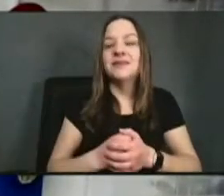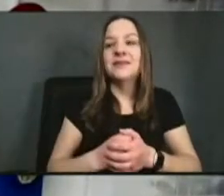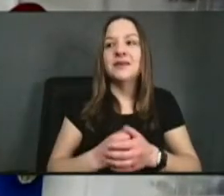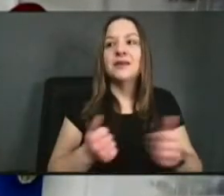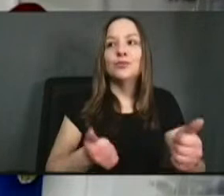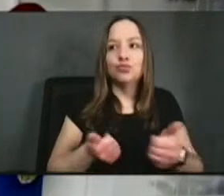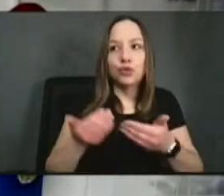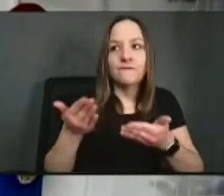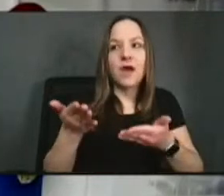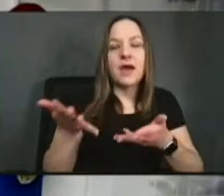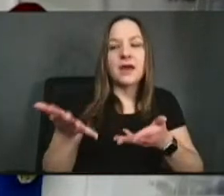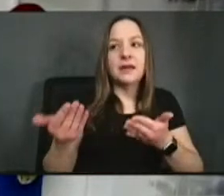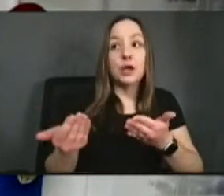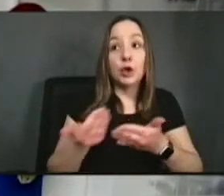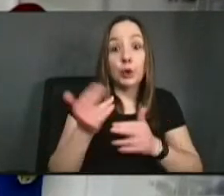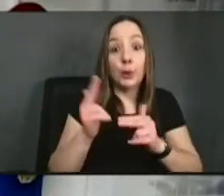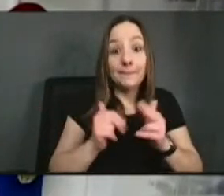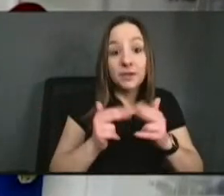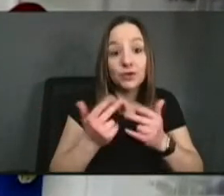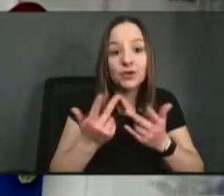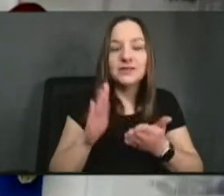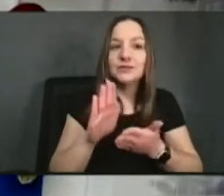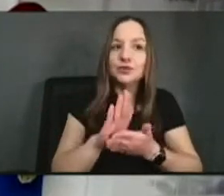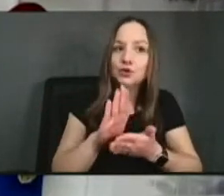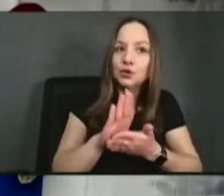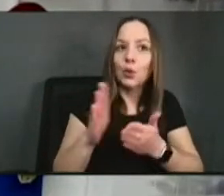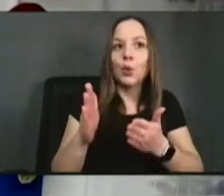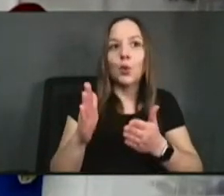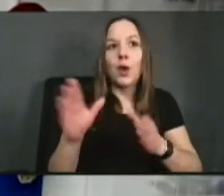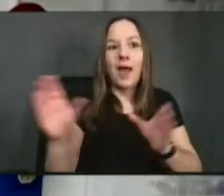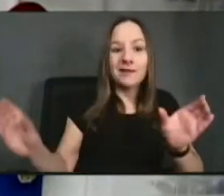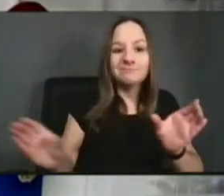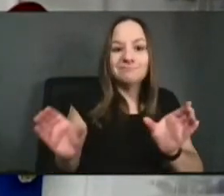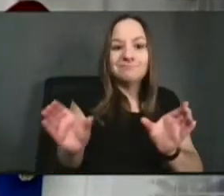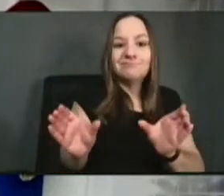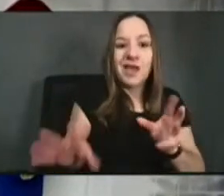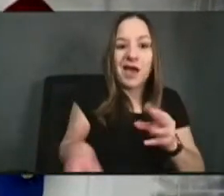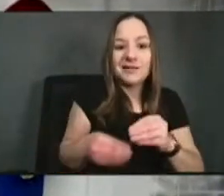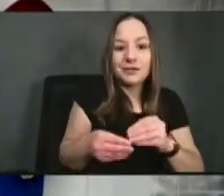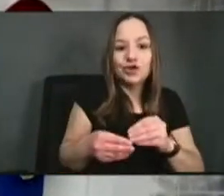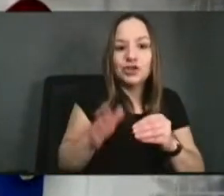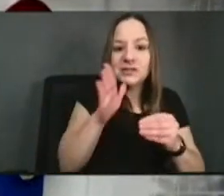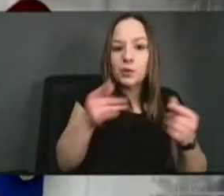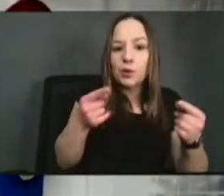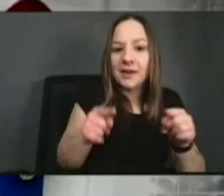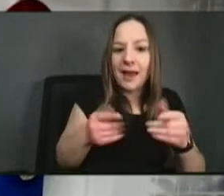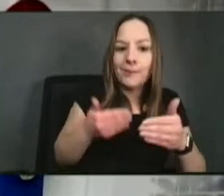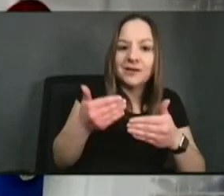our, uh, C i, P and, you know, providing the new buildings and